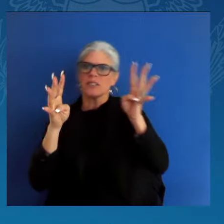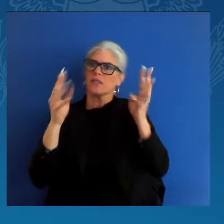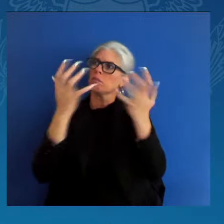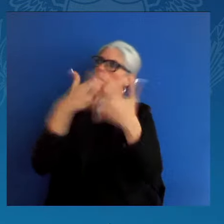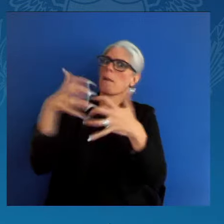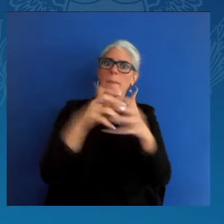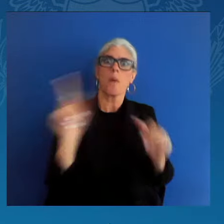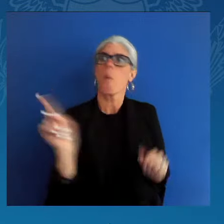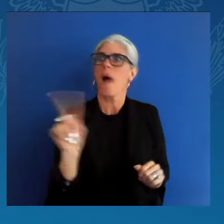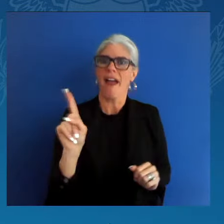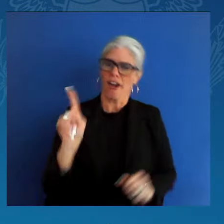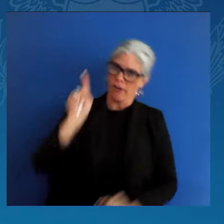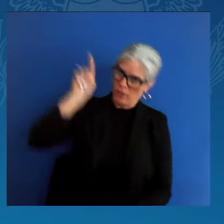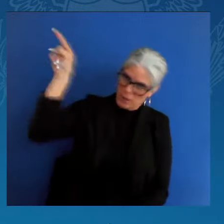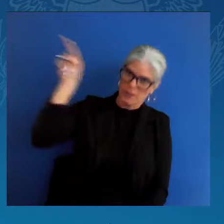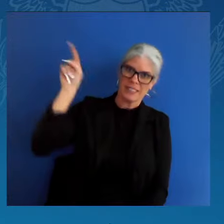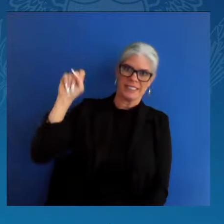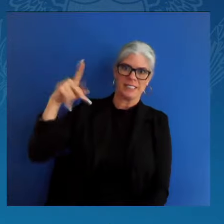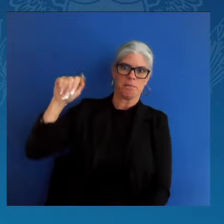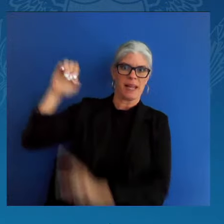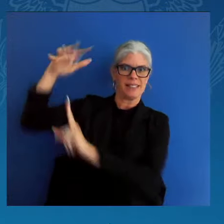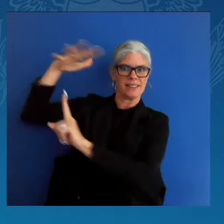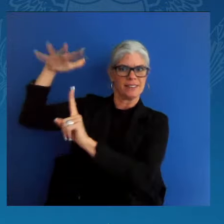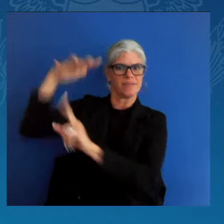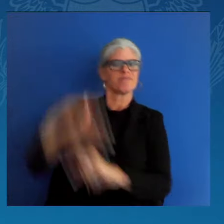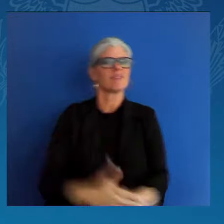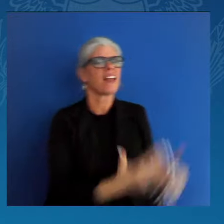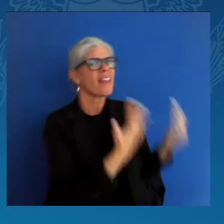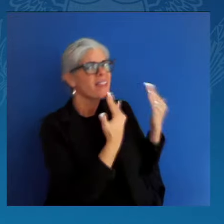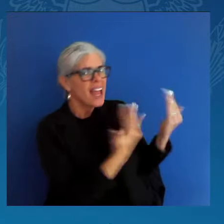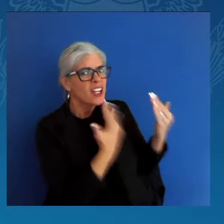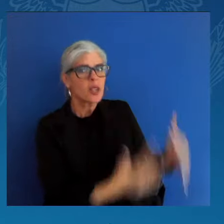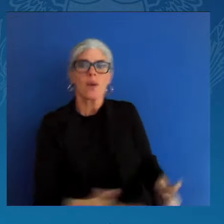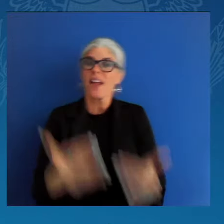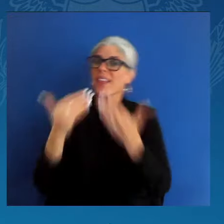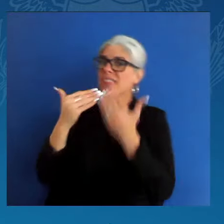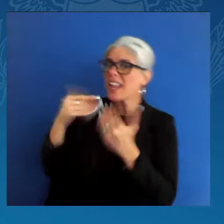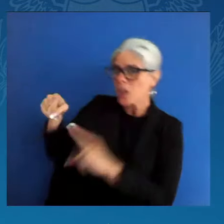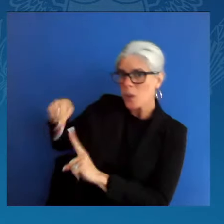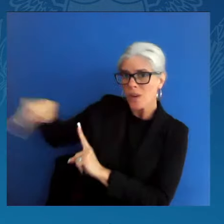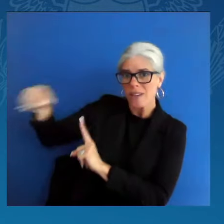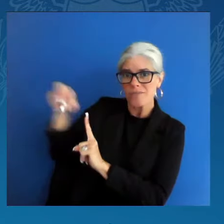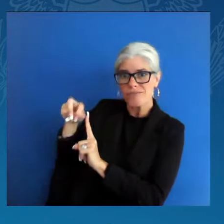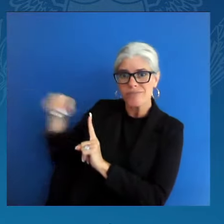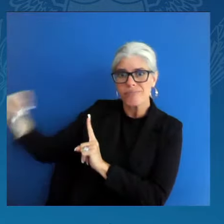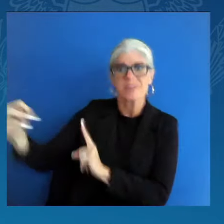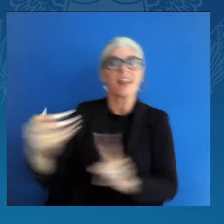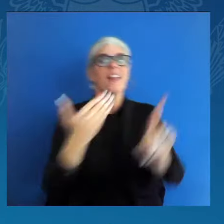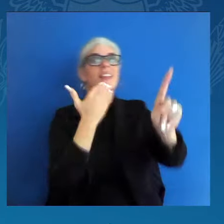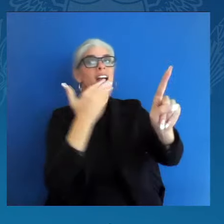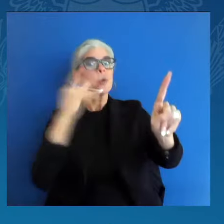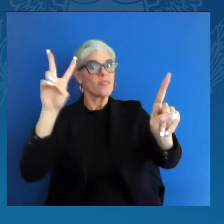and thanks to all of my colleagues for their leadership. Recent conflicts, I believe, has starkly illustrated the indispensable role